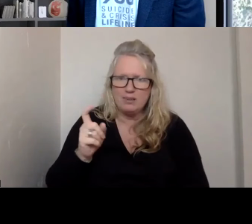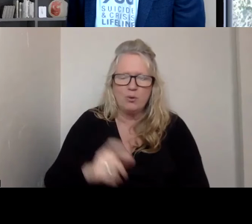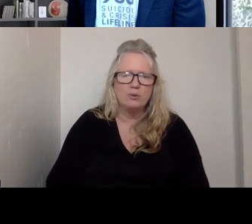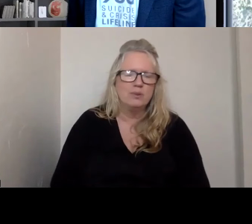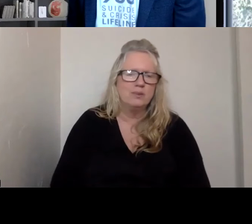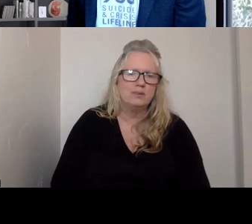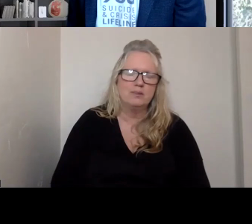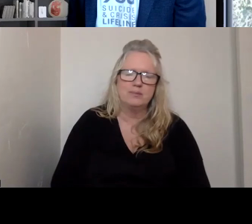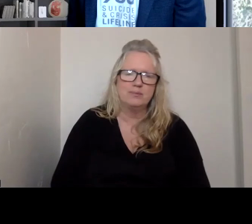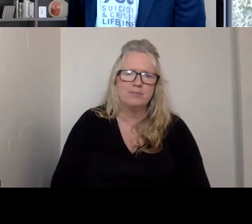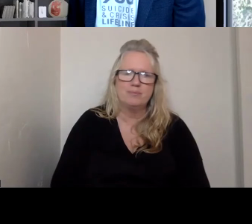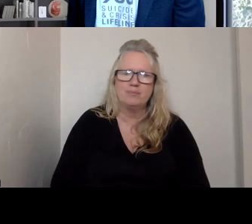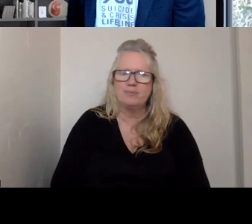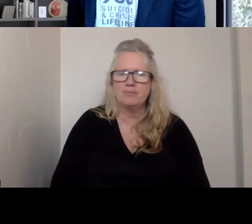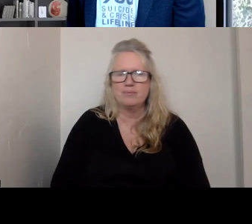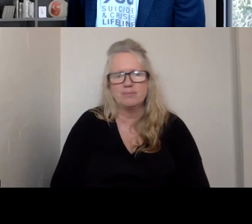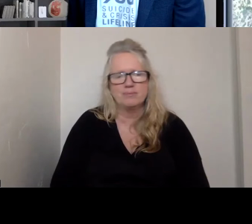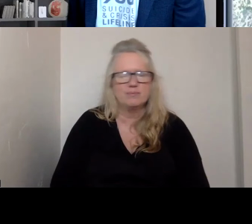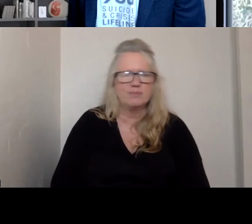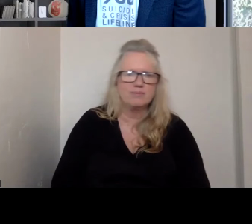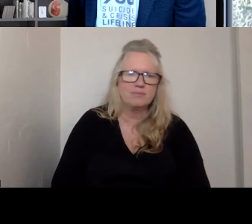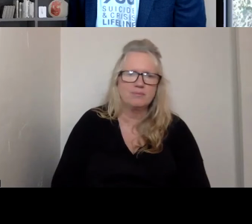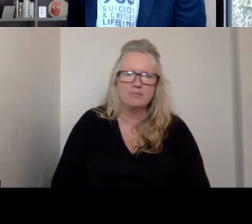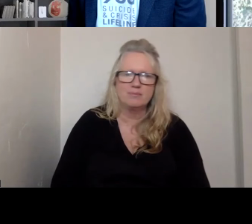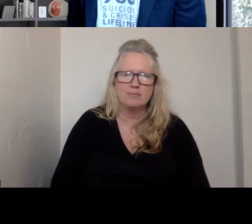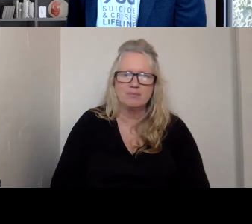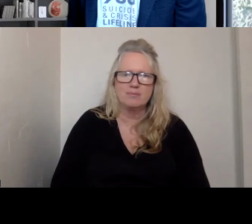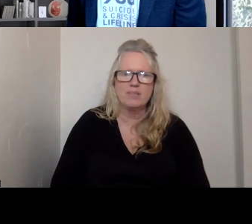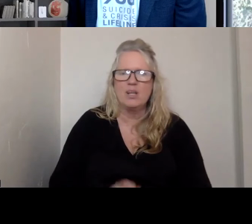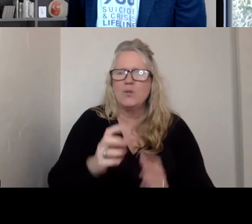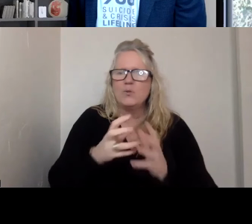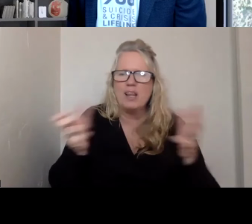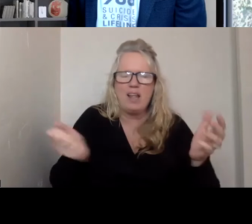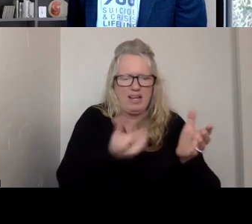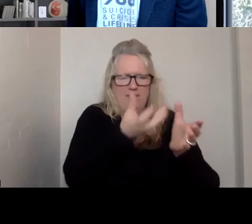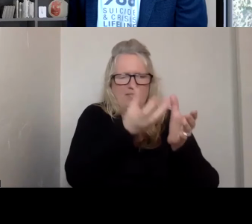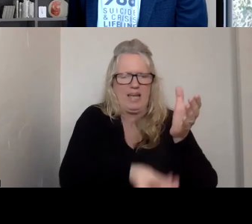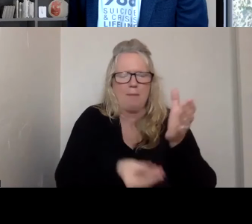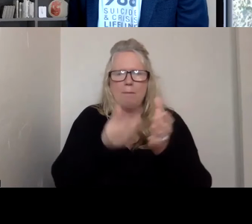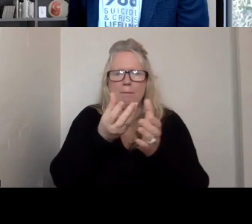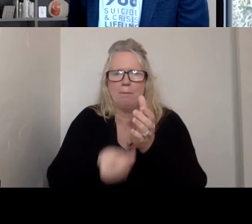JUST A LOT OF -- JUST A LOT OF GAPS IN TIME AND OVERLAPS AND MAYBE